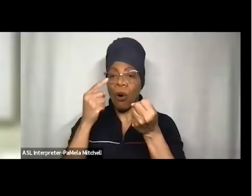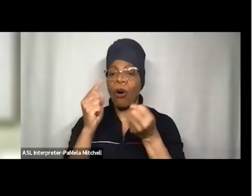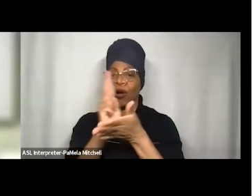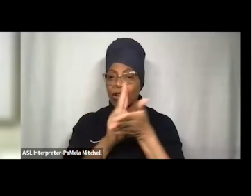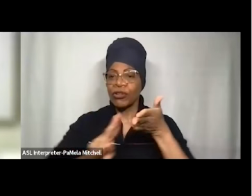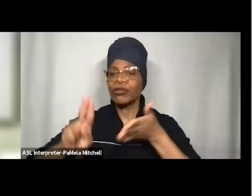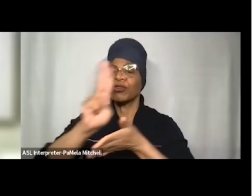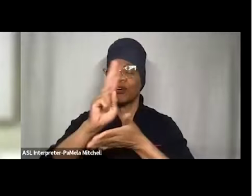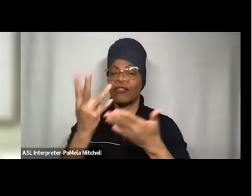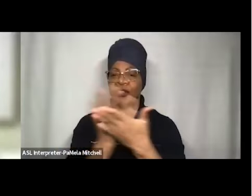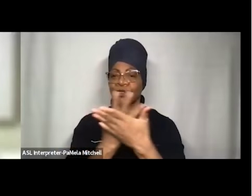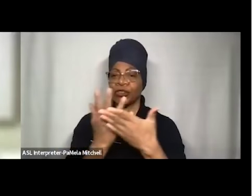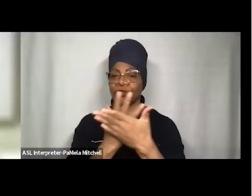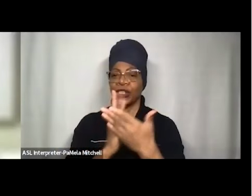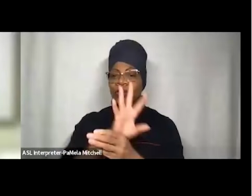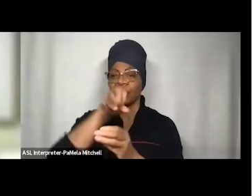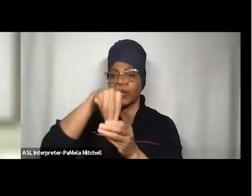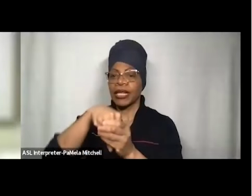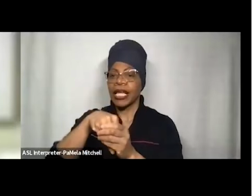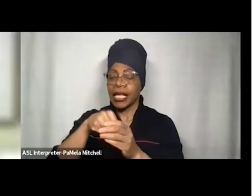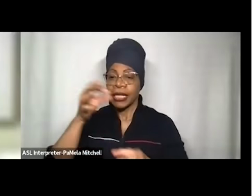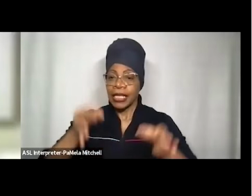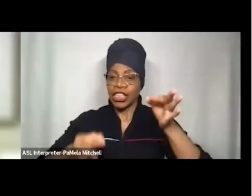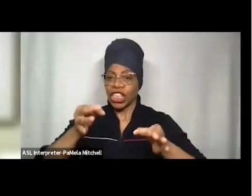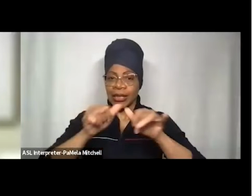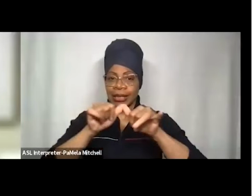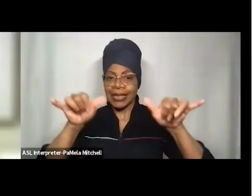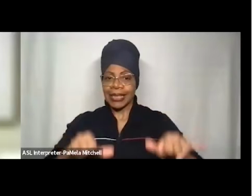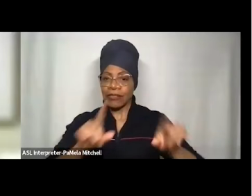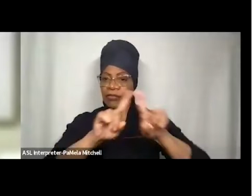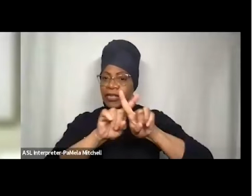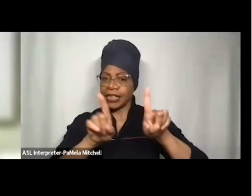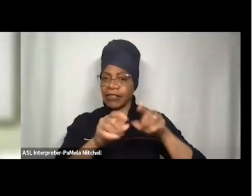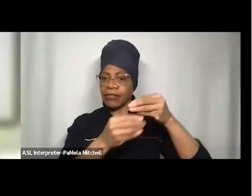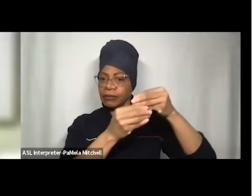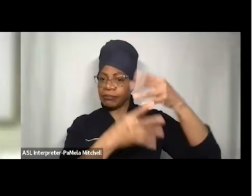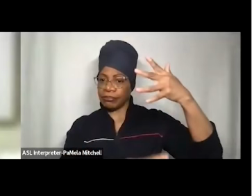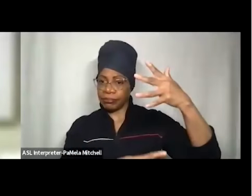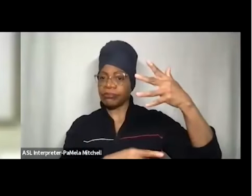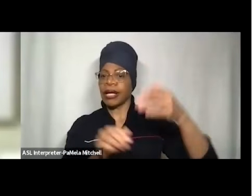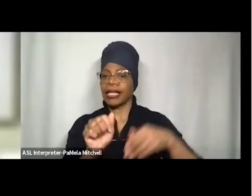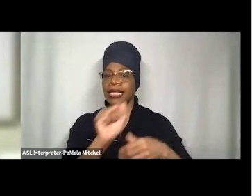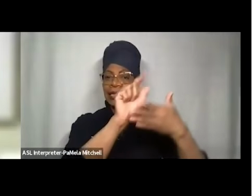and during reentry for these types of areas. And clearly, we talked about substance use disorders,